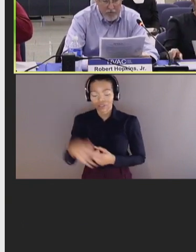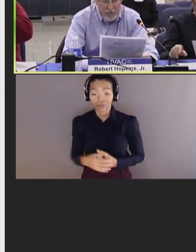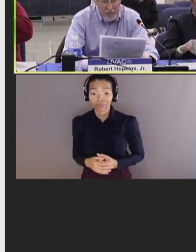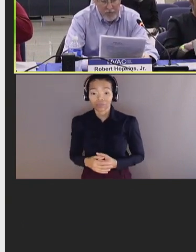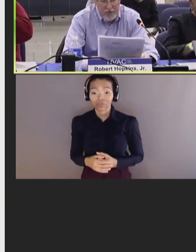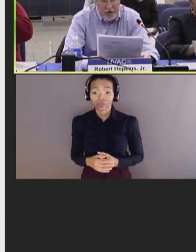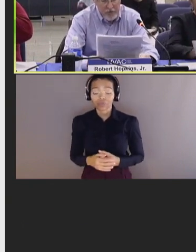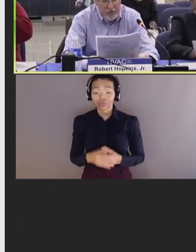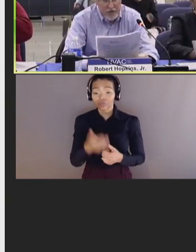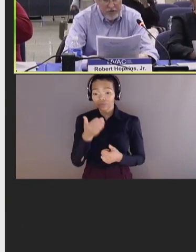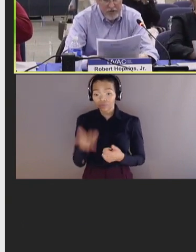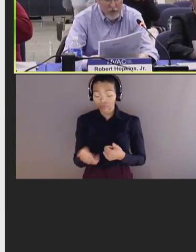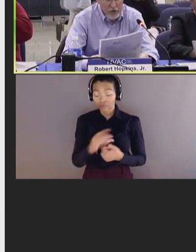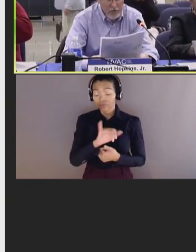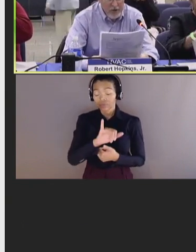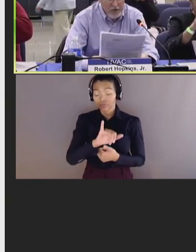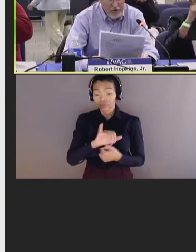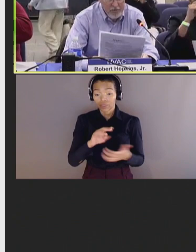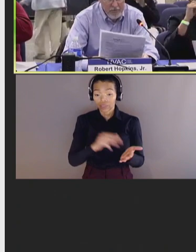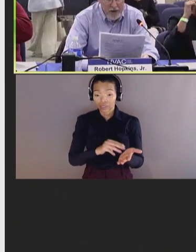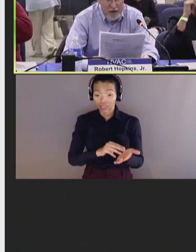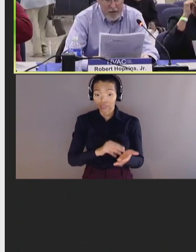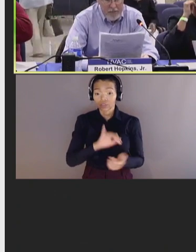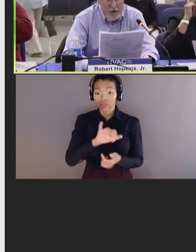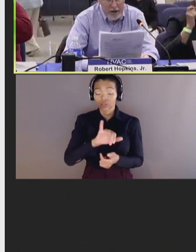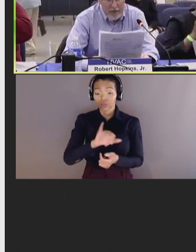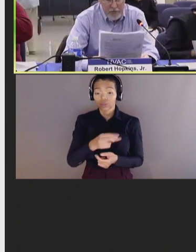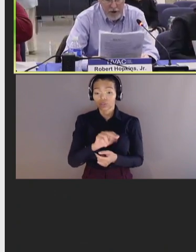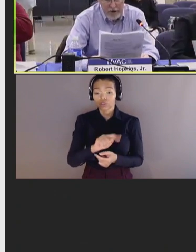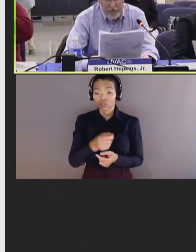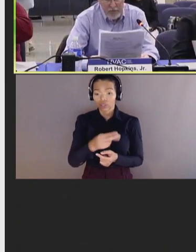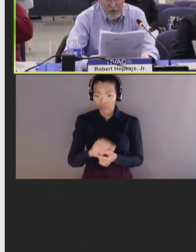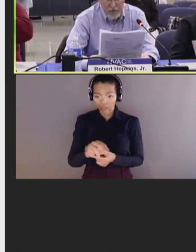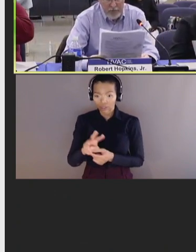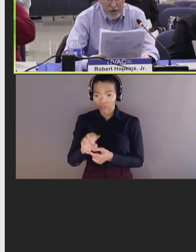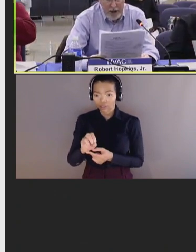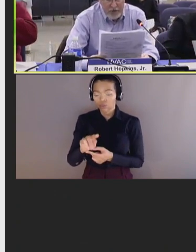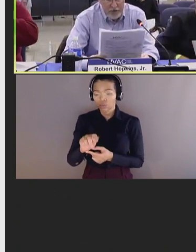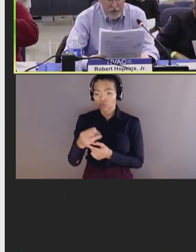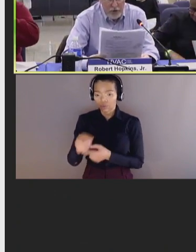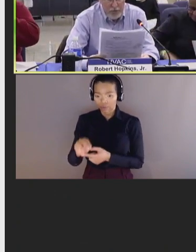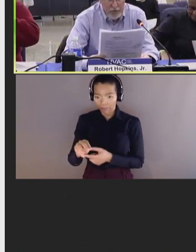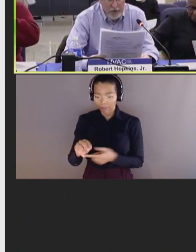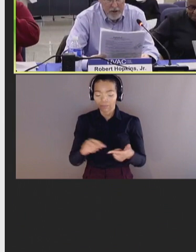the Centers for Disease Control and Prevention, Mike Frick from the Treatment Action Group,